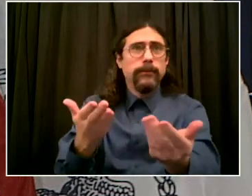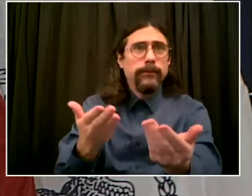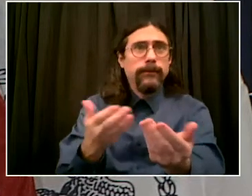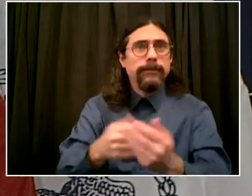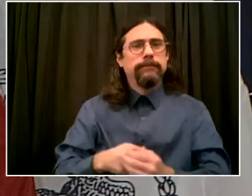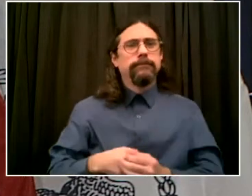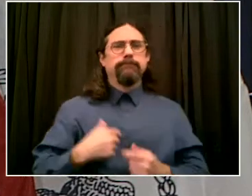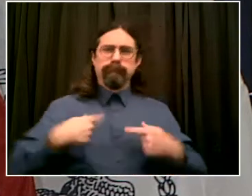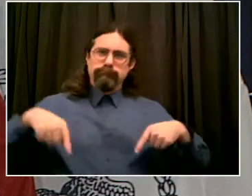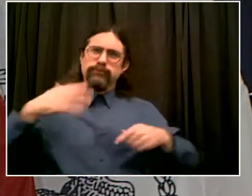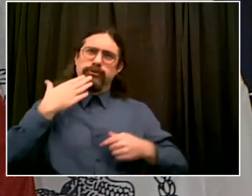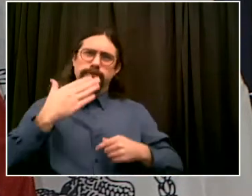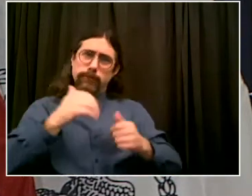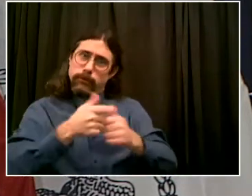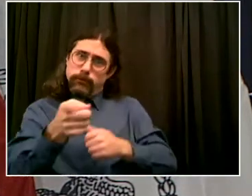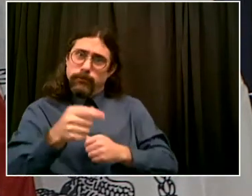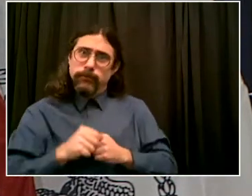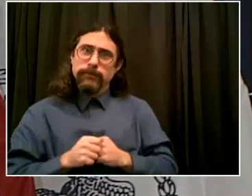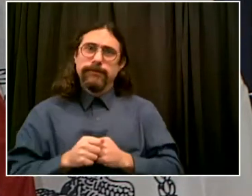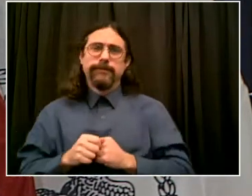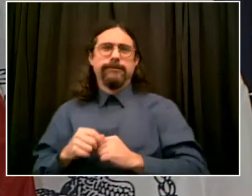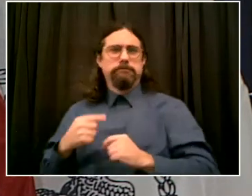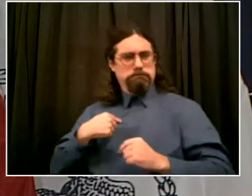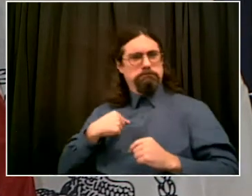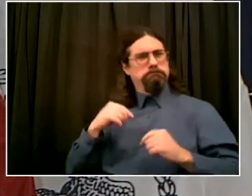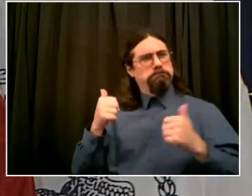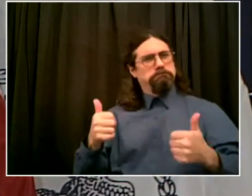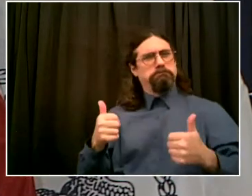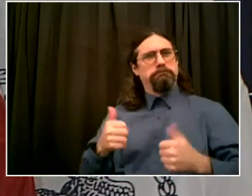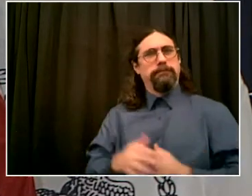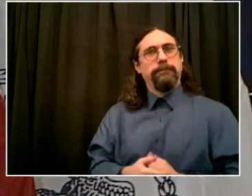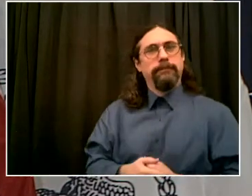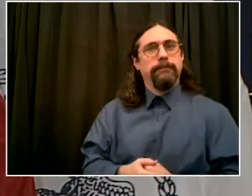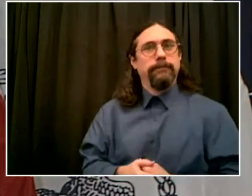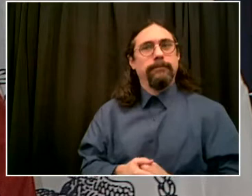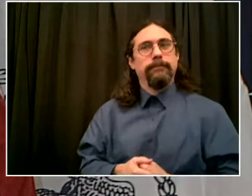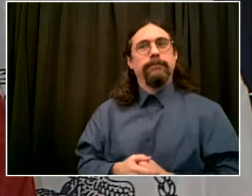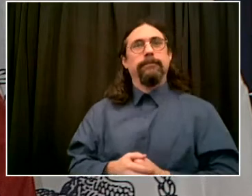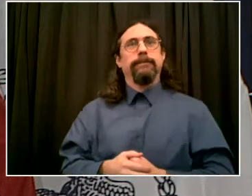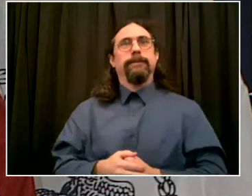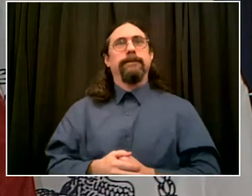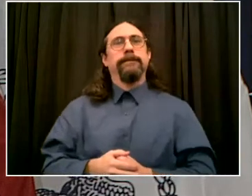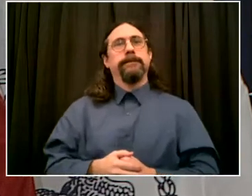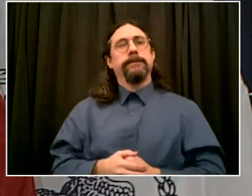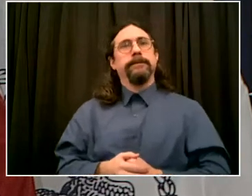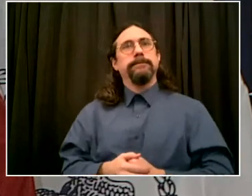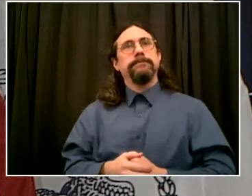DOING? DOING WELL, HOW ARE YOU IDONG TODAY? DOING WELL.